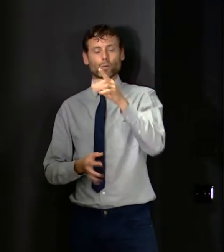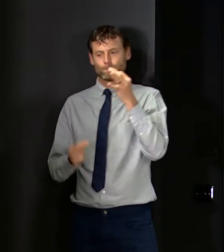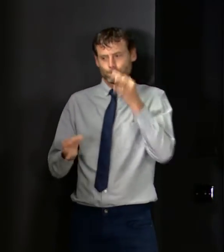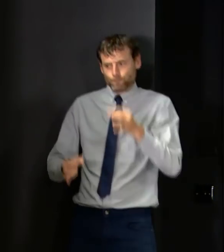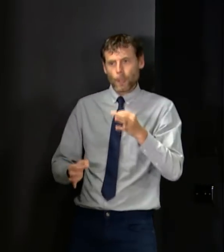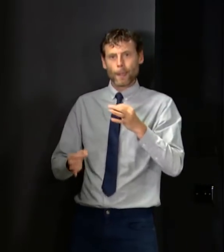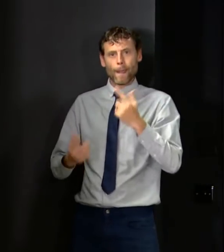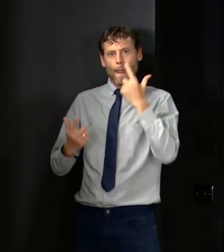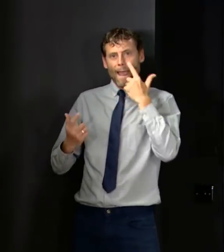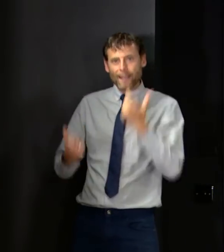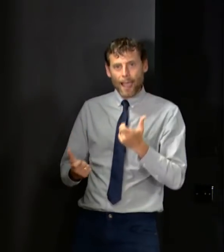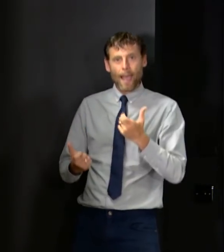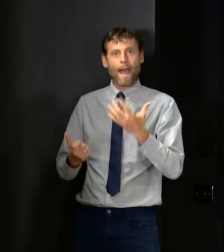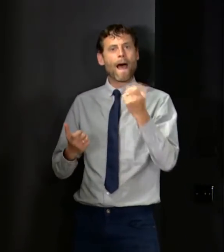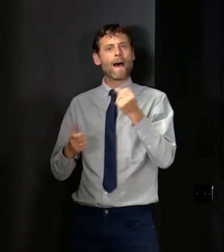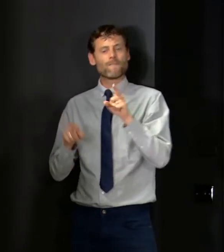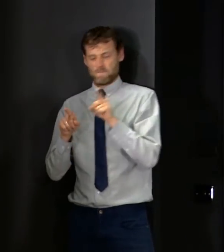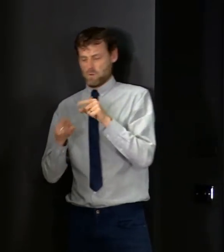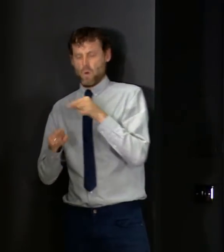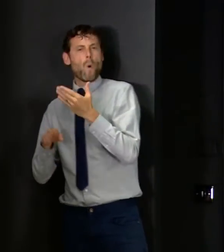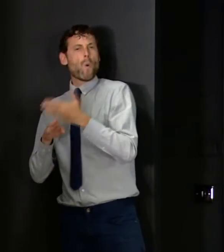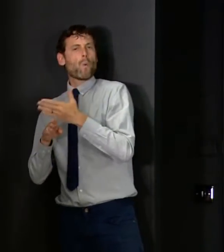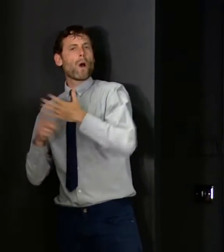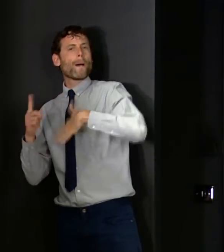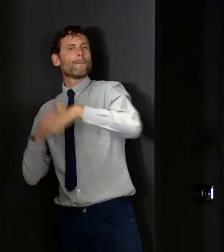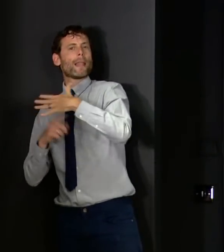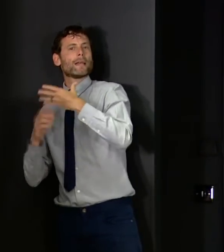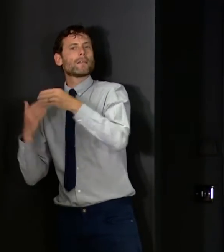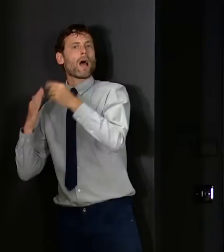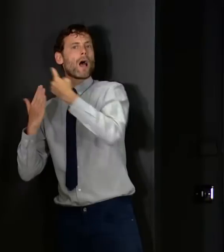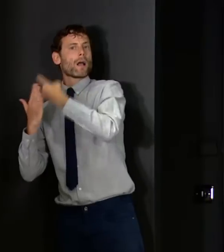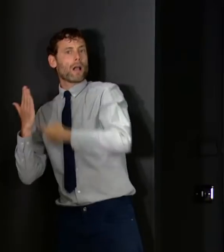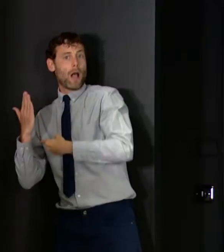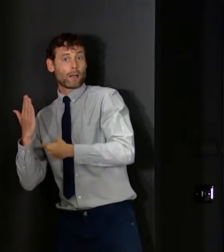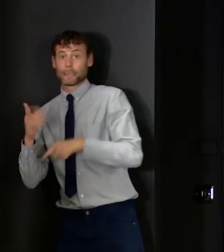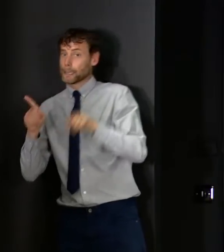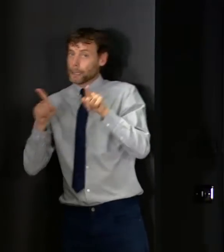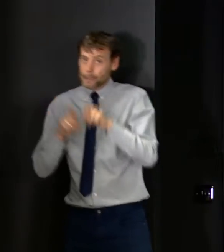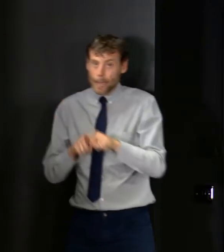guidance. We have referred to it in terms of the retail sector, the tourism guidance